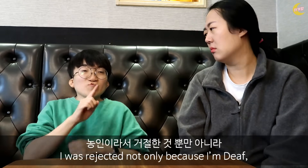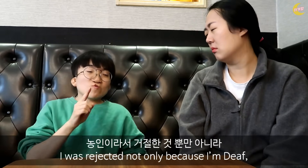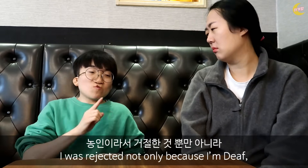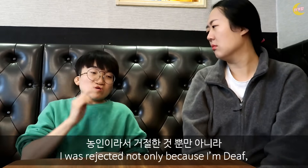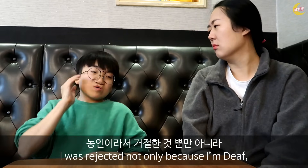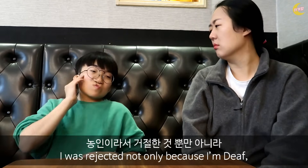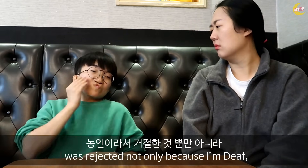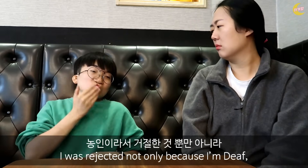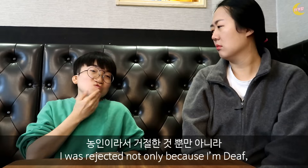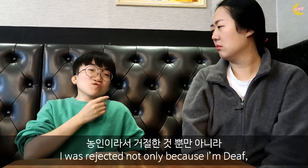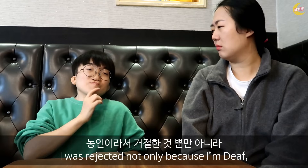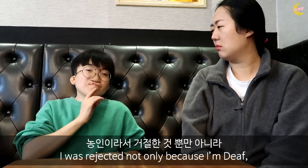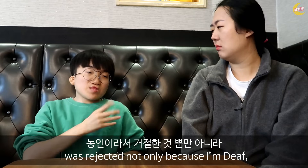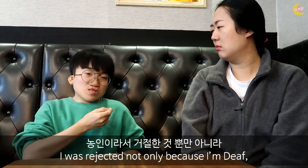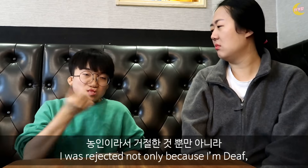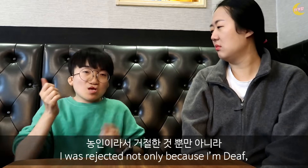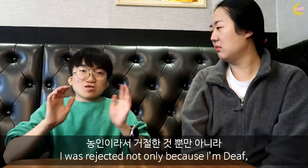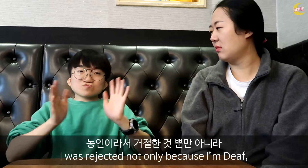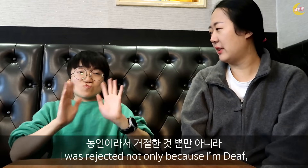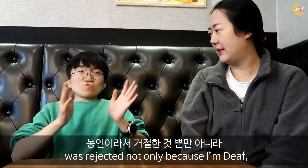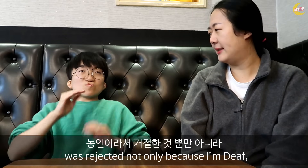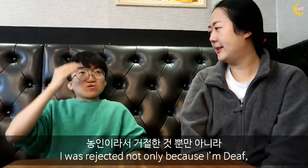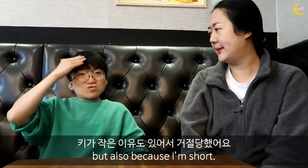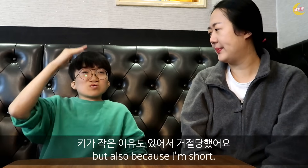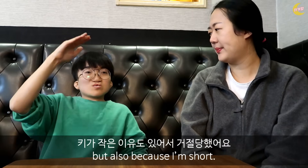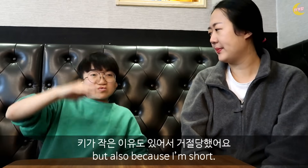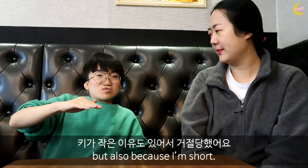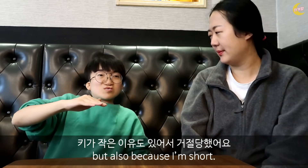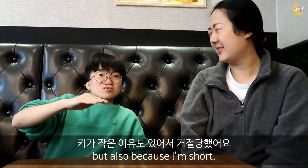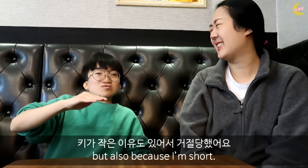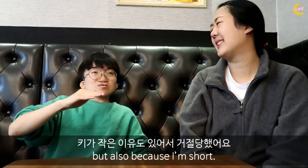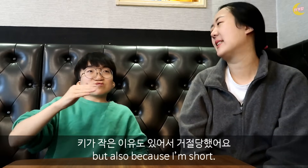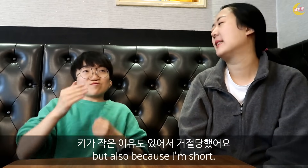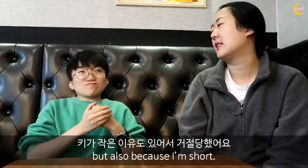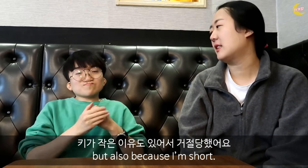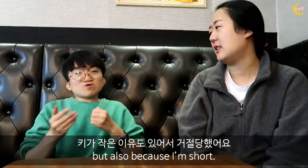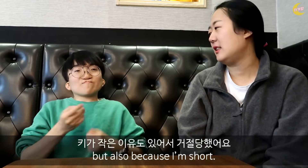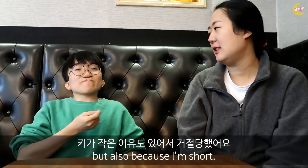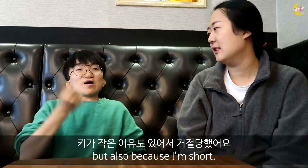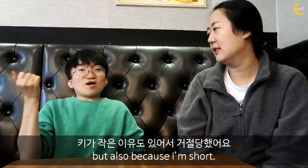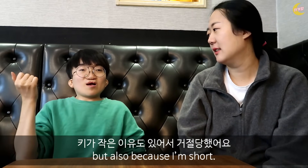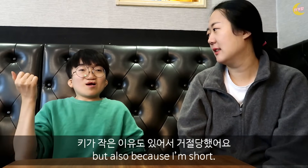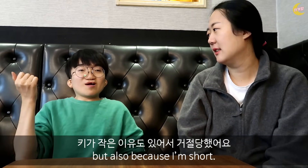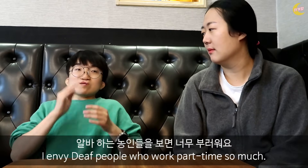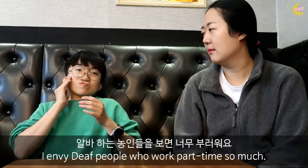I was rejected not only because I’m Deaf, but also because I’m short.